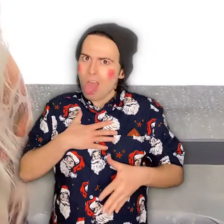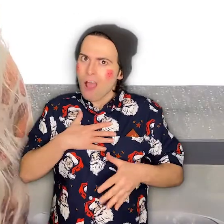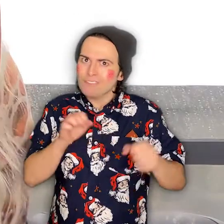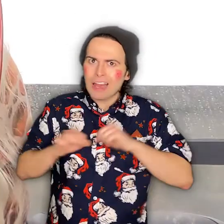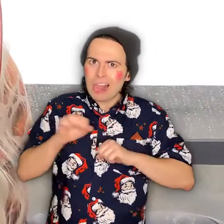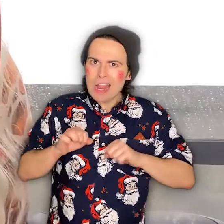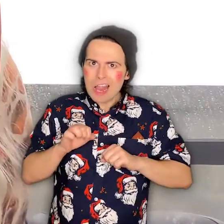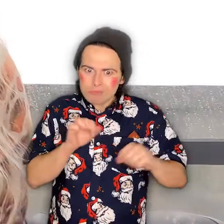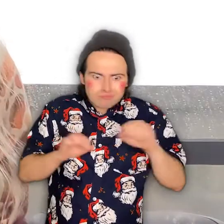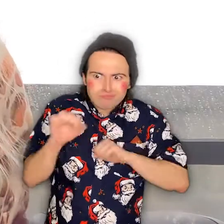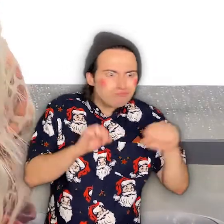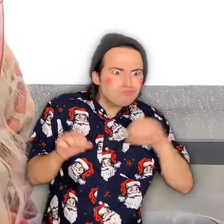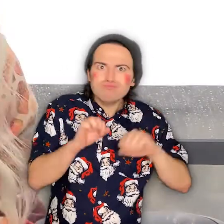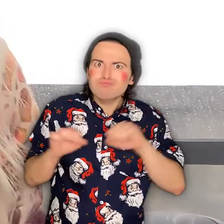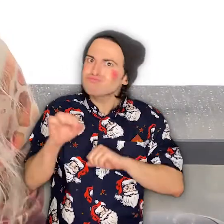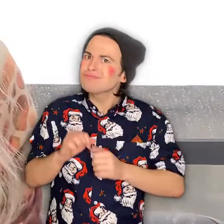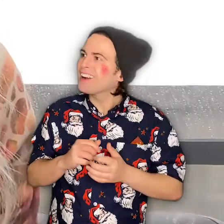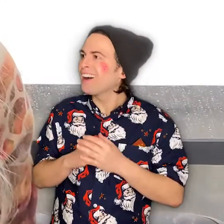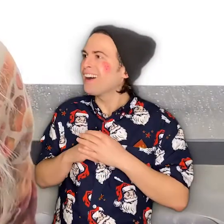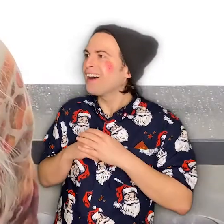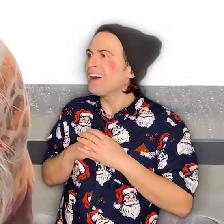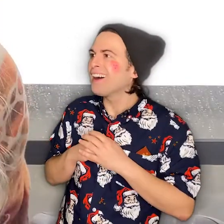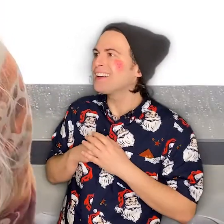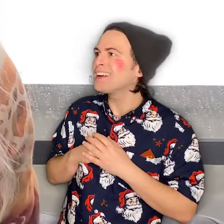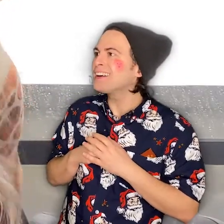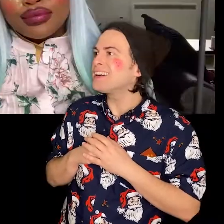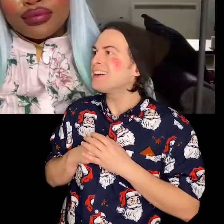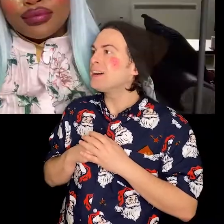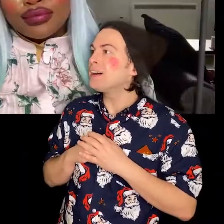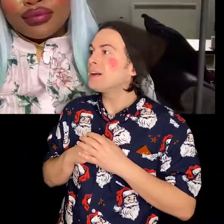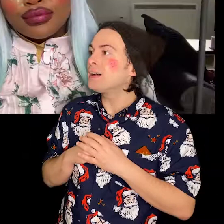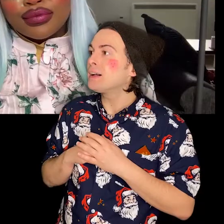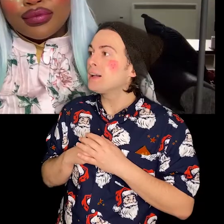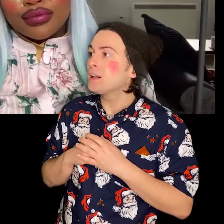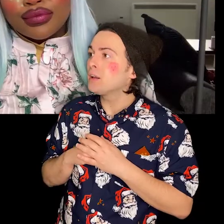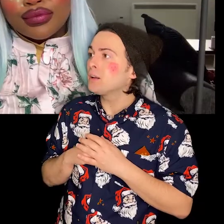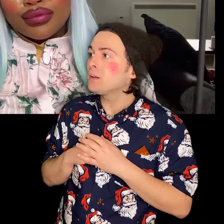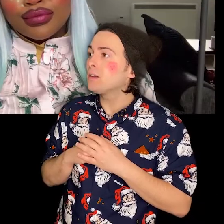before she’s bothering it with the Dettol wipes. I swear I’ve been tasting bleach